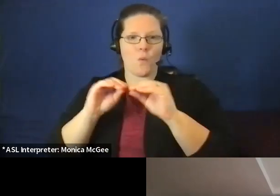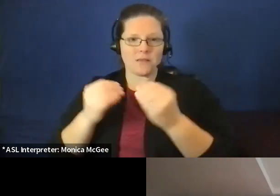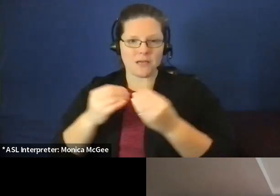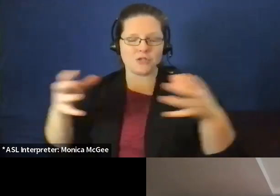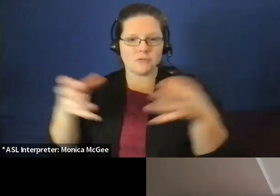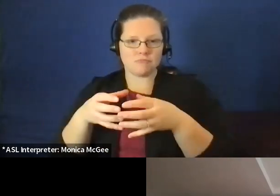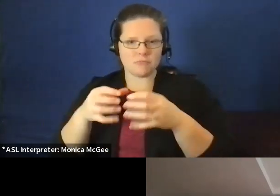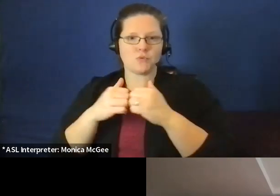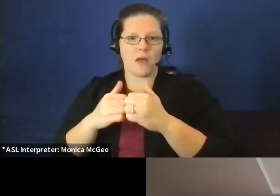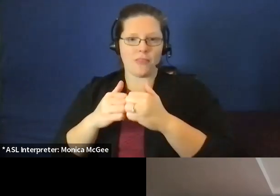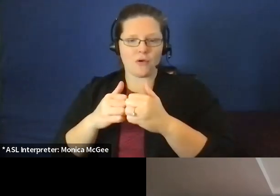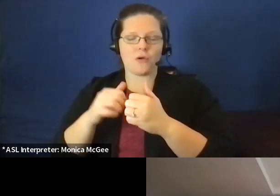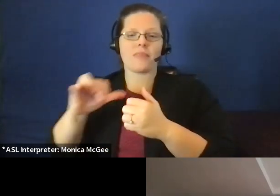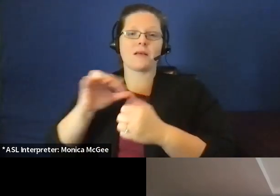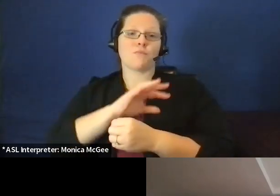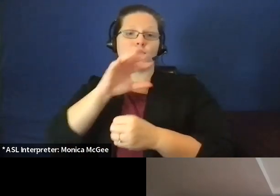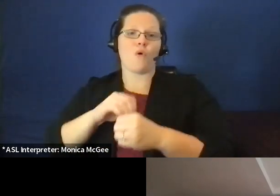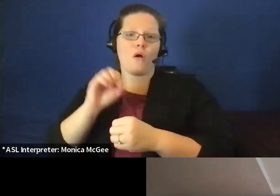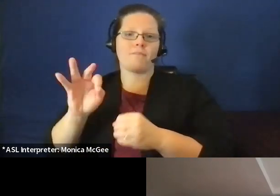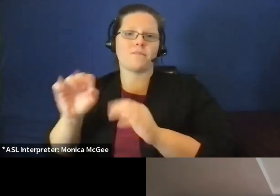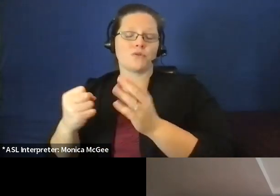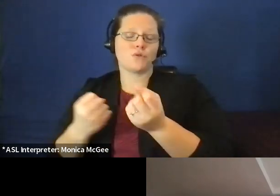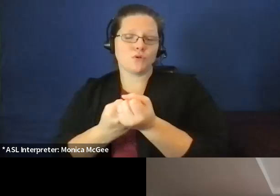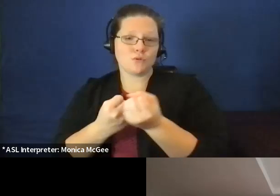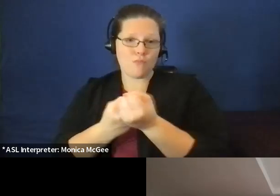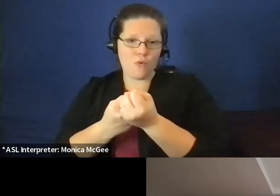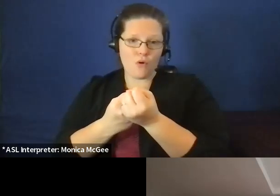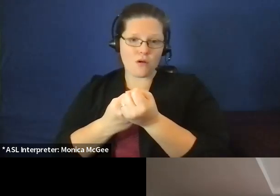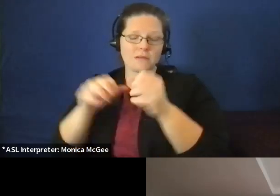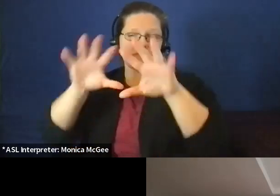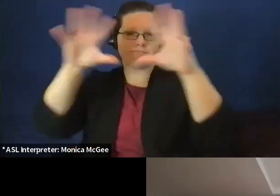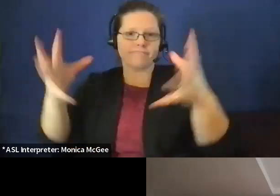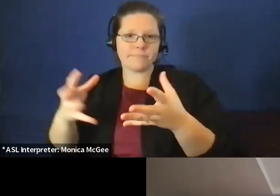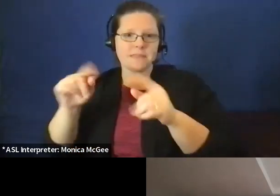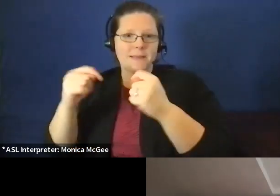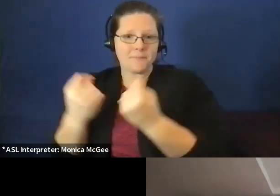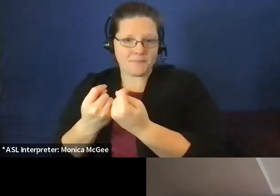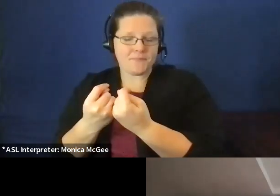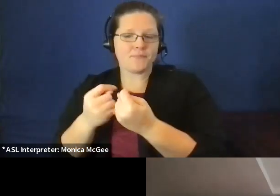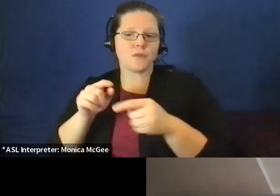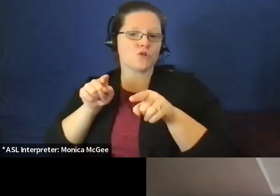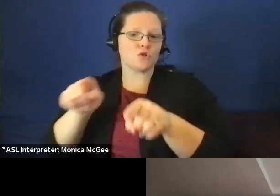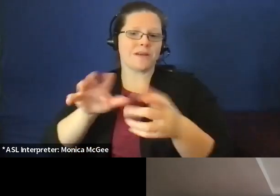emergency relocation tool kit developed by (indiscernible). A number of